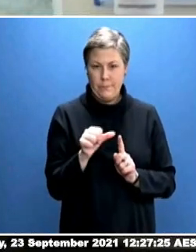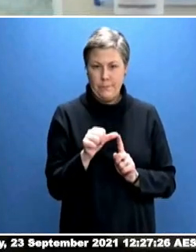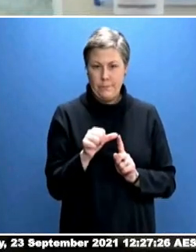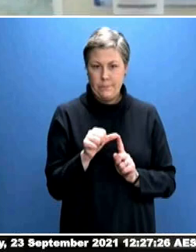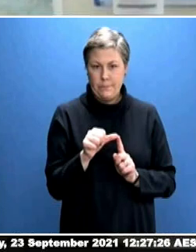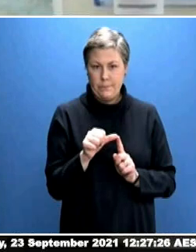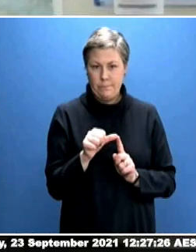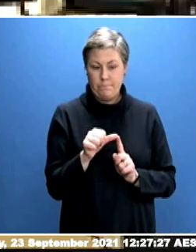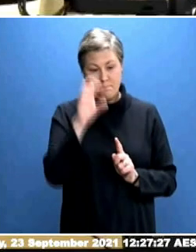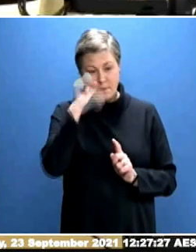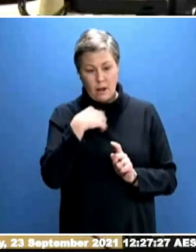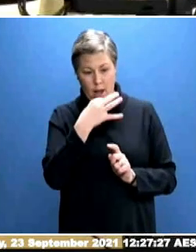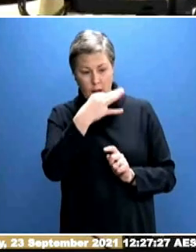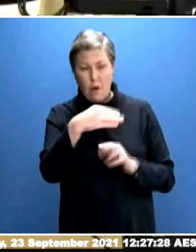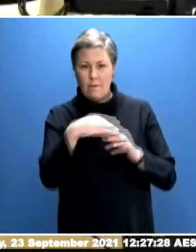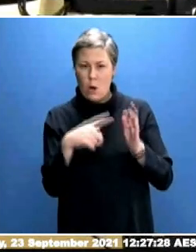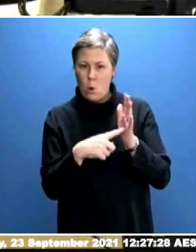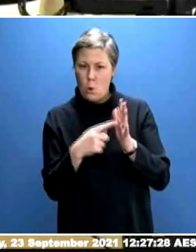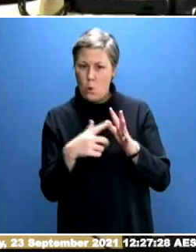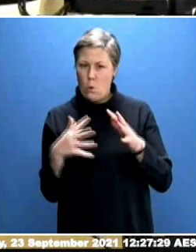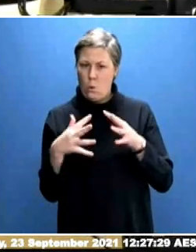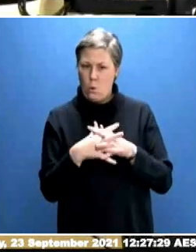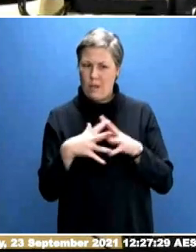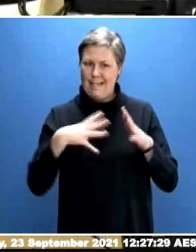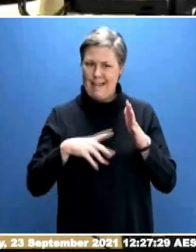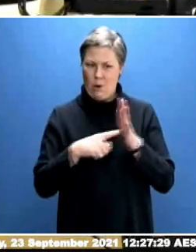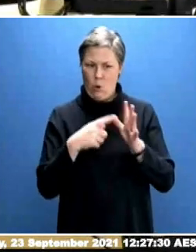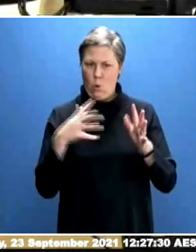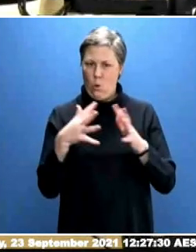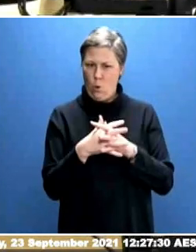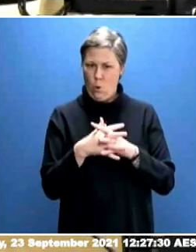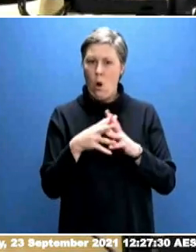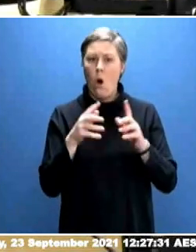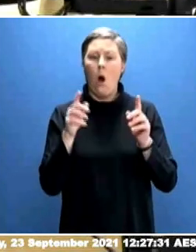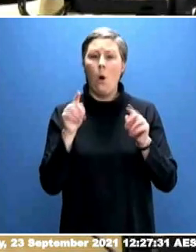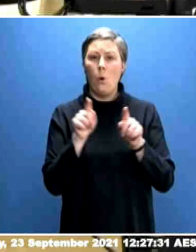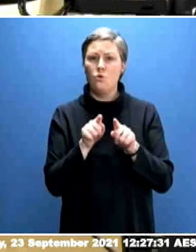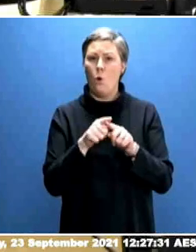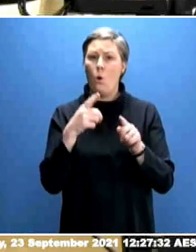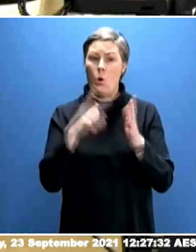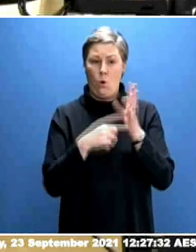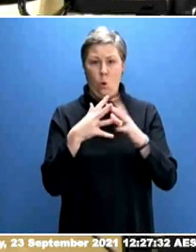I was asking you about the legislative framework and particularly the eligibility criteria as to when a child